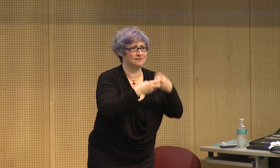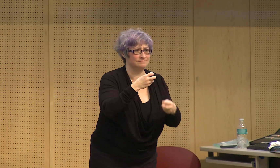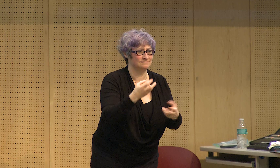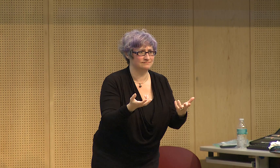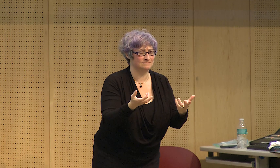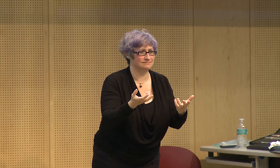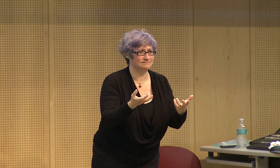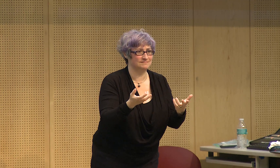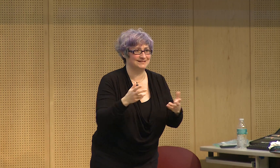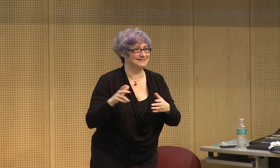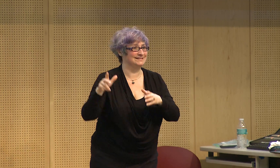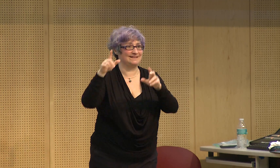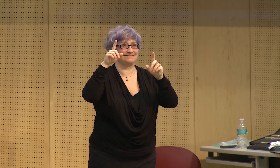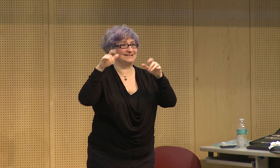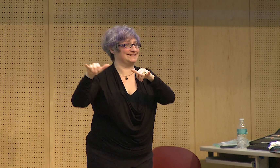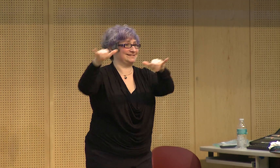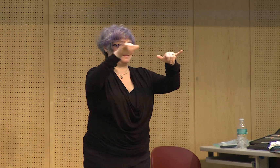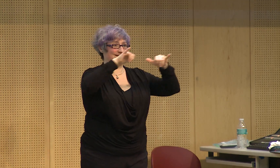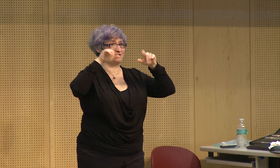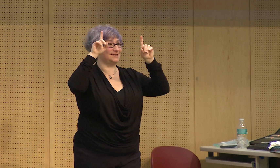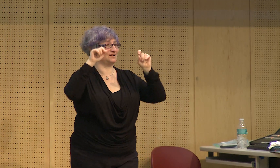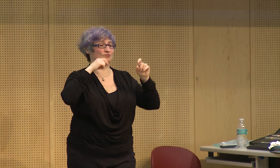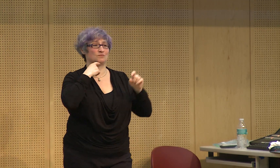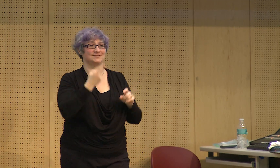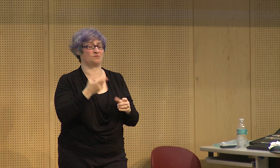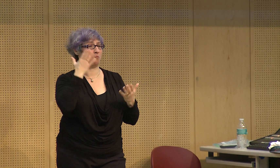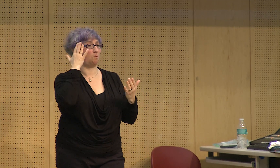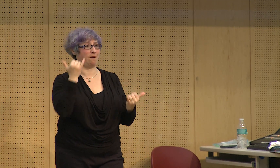It doesn't show us the problem that's causing the gap.